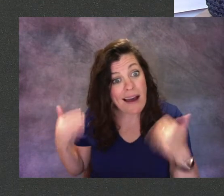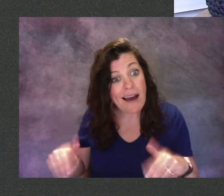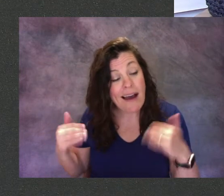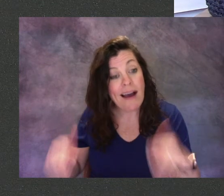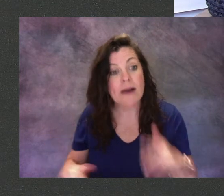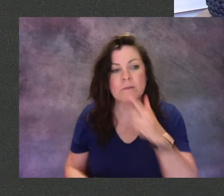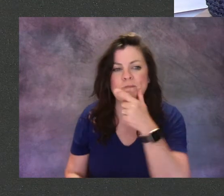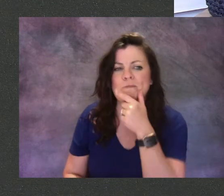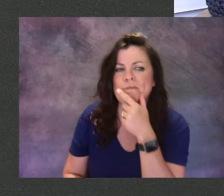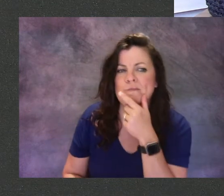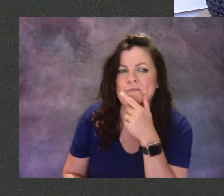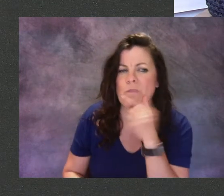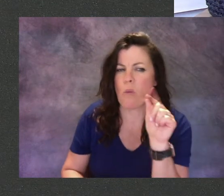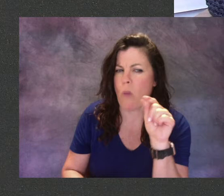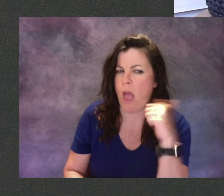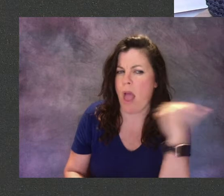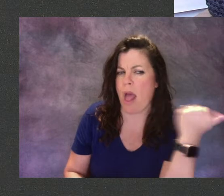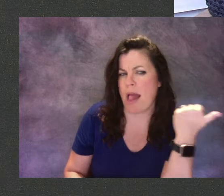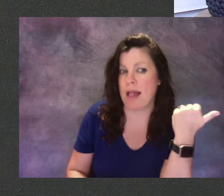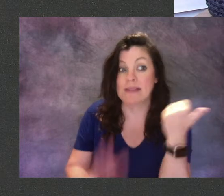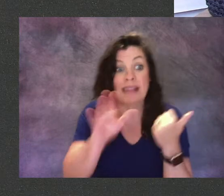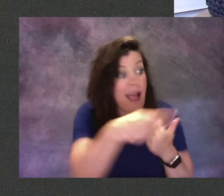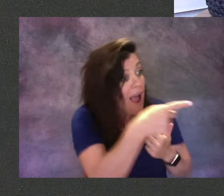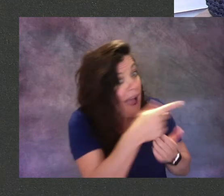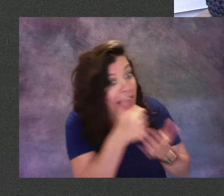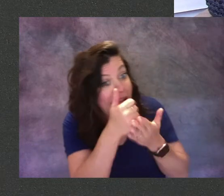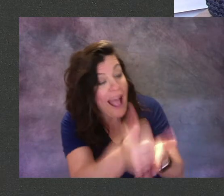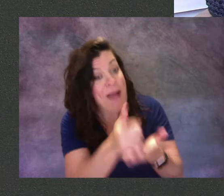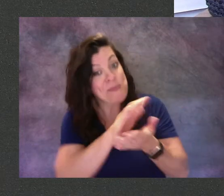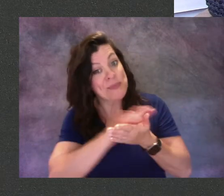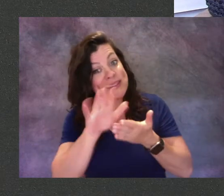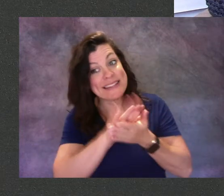what else do I do? "I helped clean up the yard.